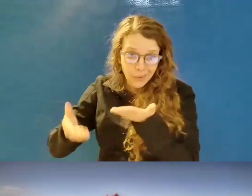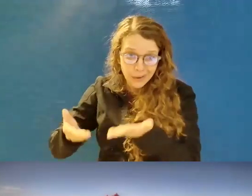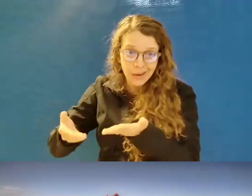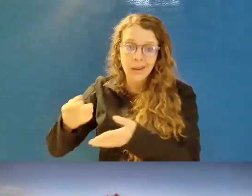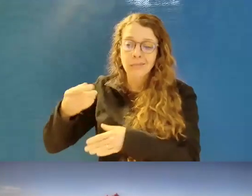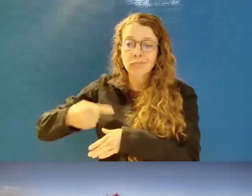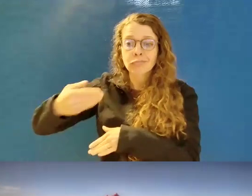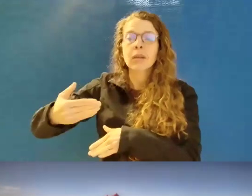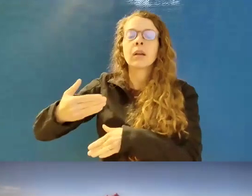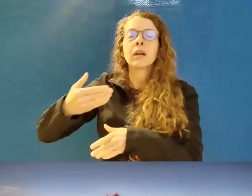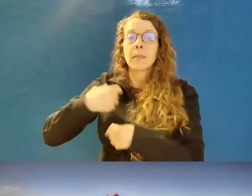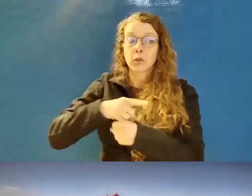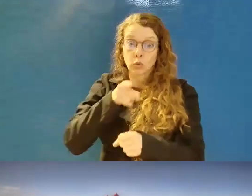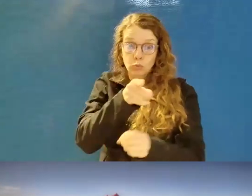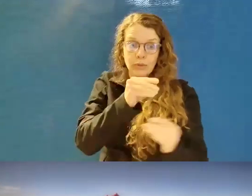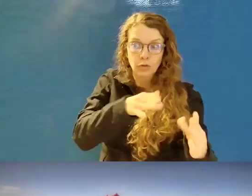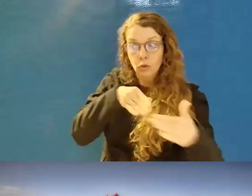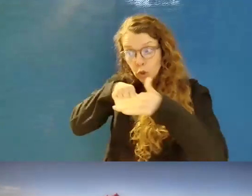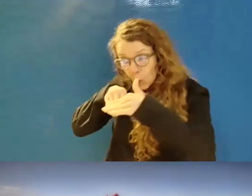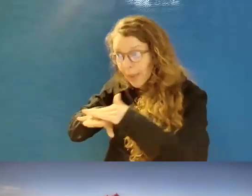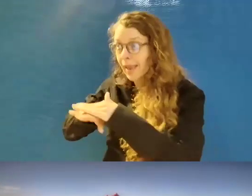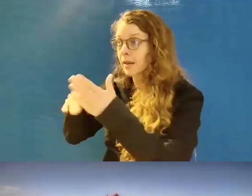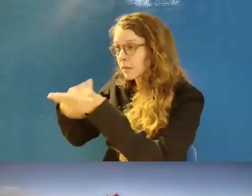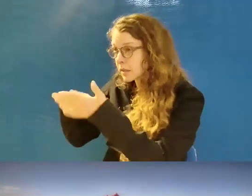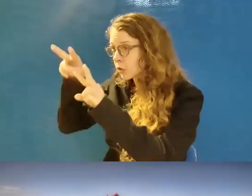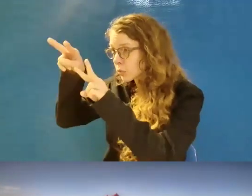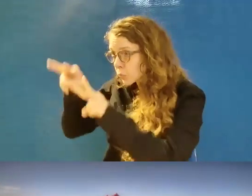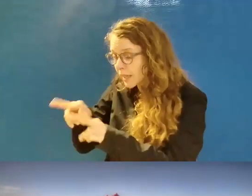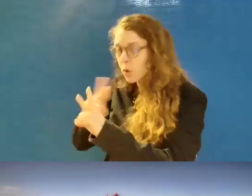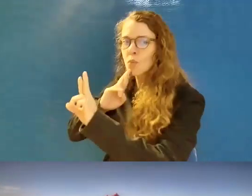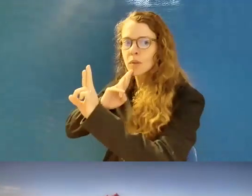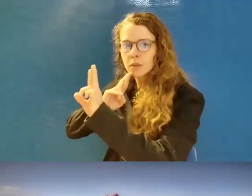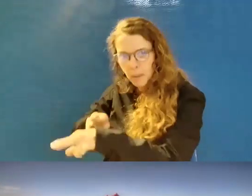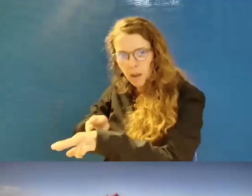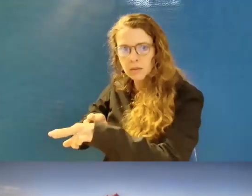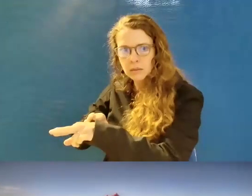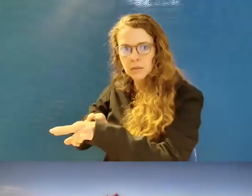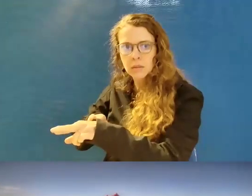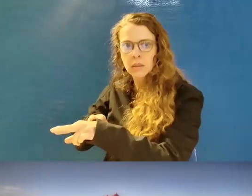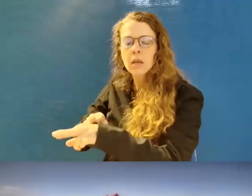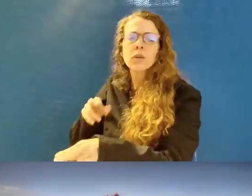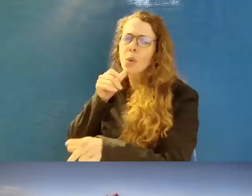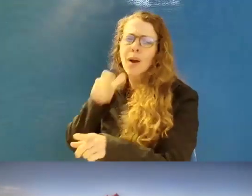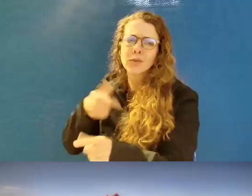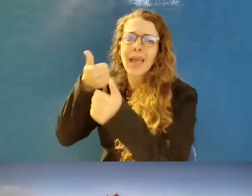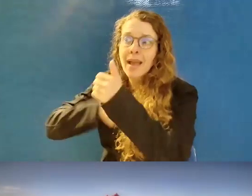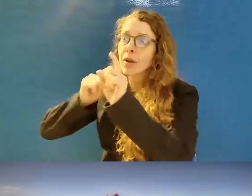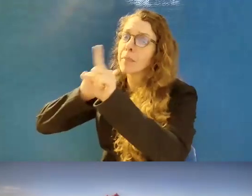that you get into the discussions and that you are, responding, you know, to, again, not every student, but peppering